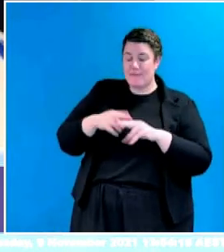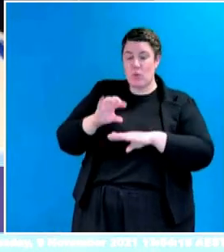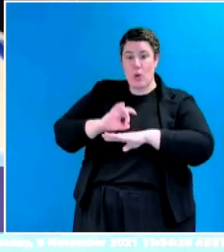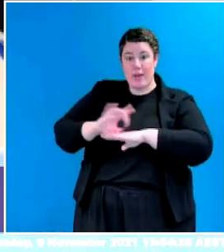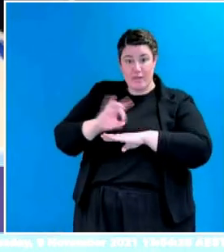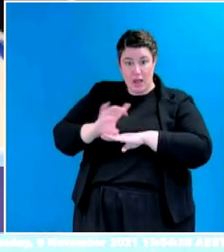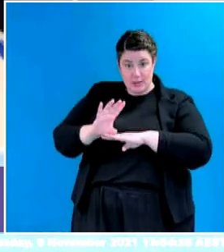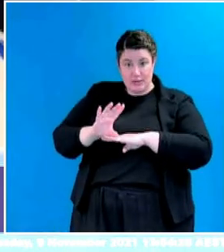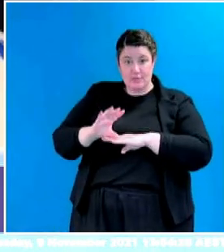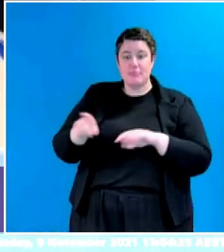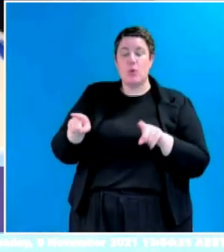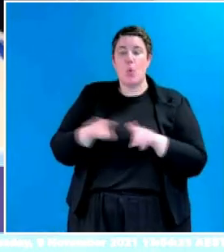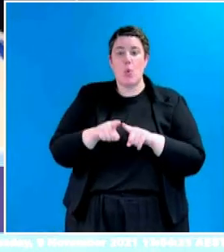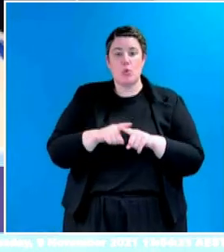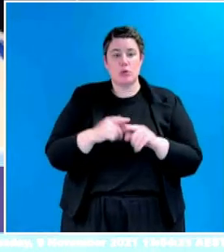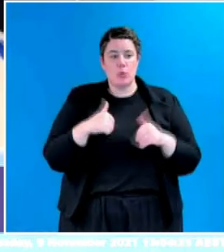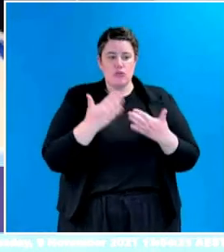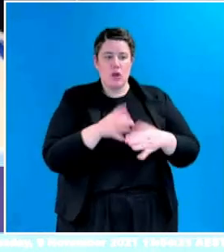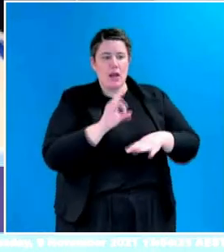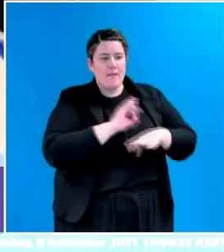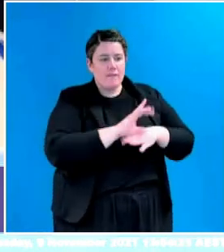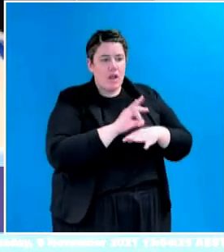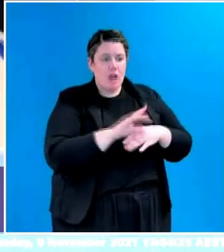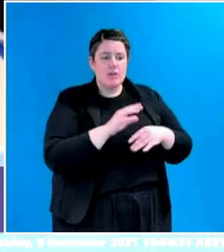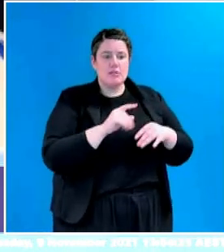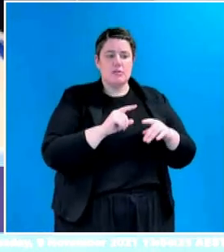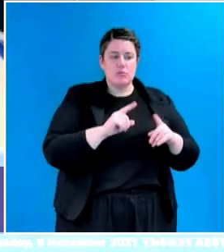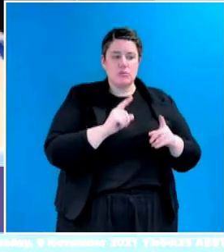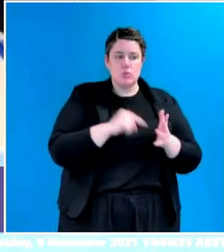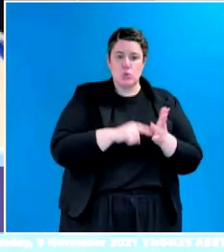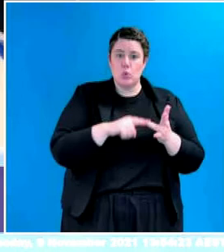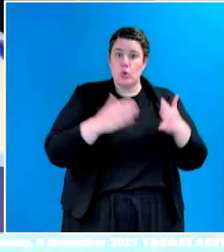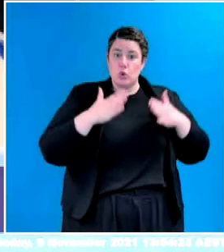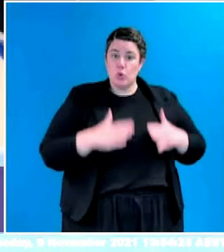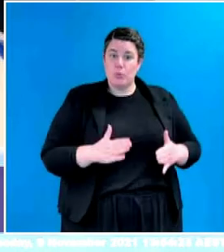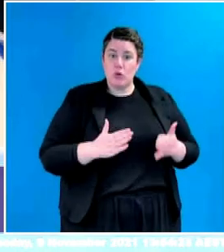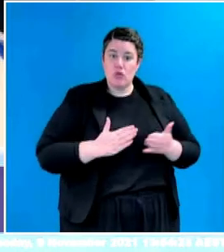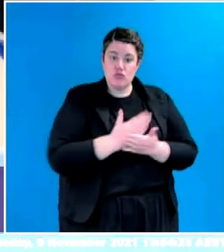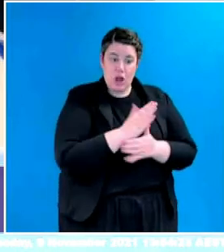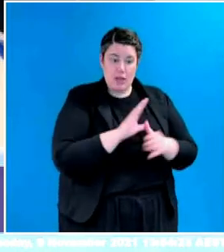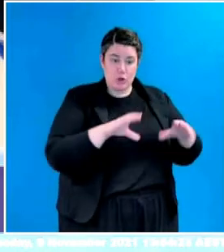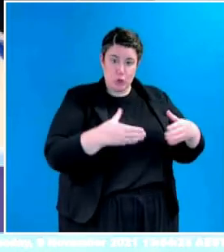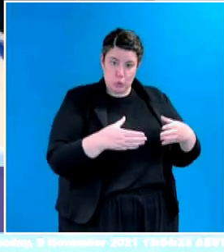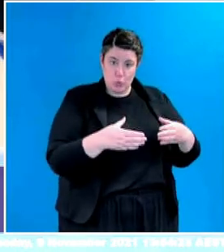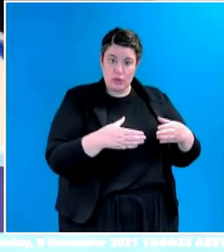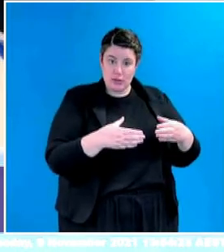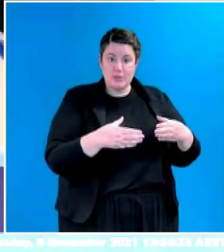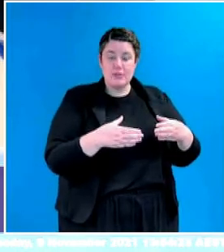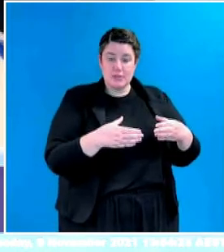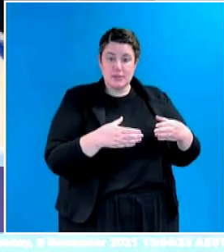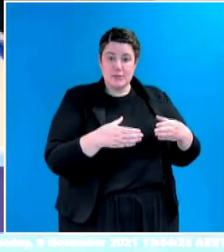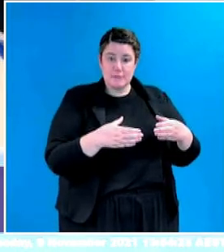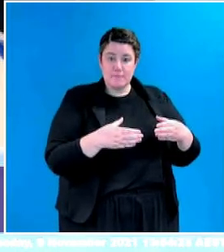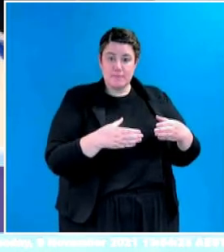We also provide advice from time to time to the Human Rights Unit, of which Mr Walter is the head.